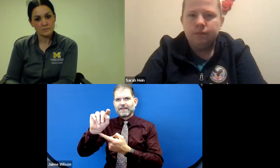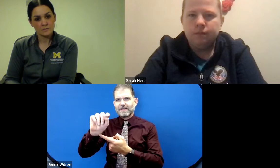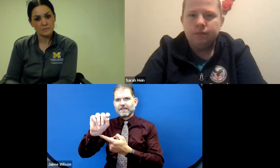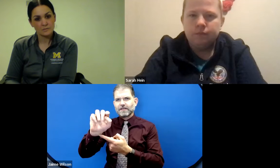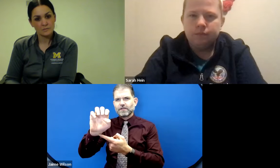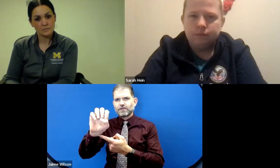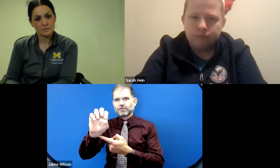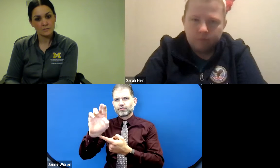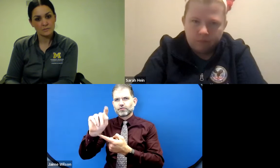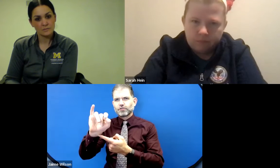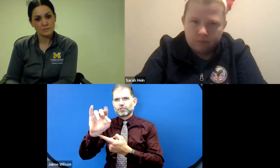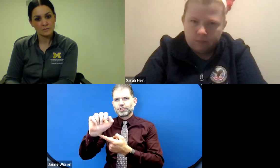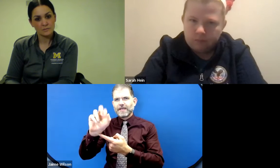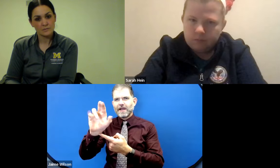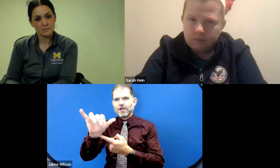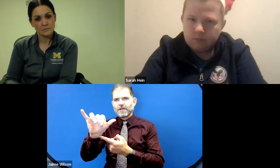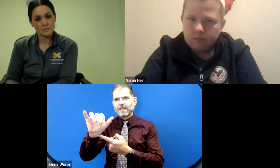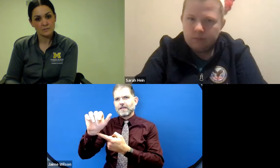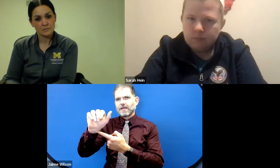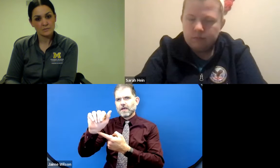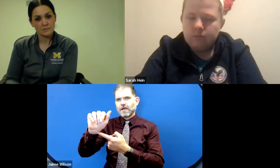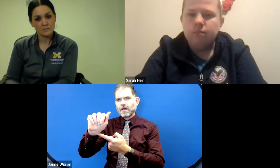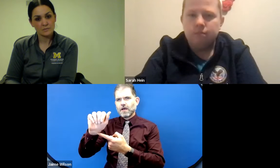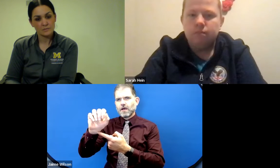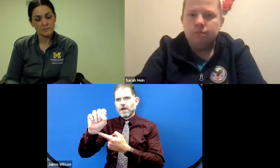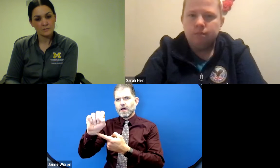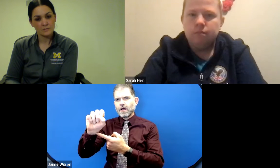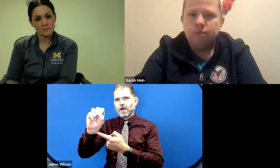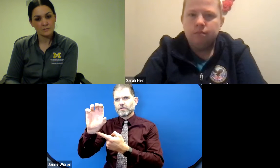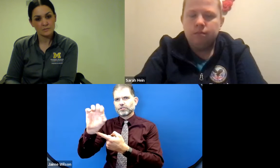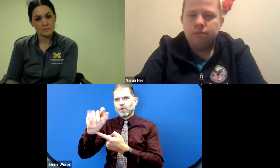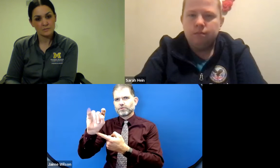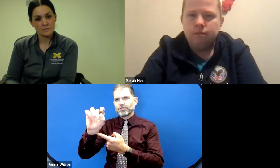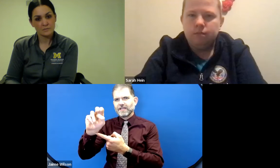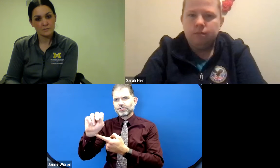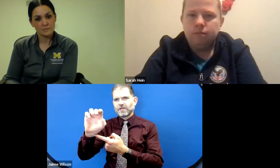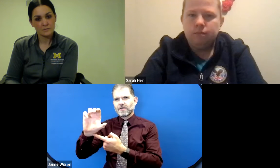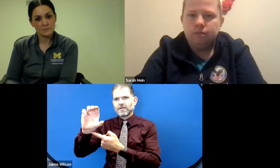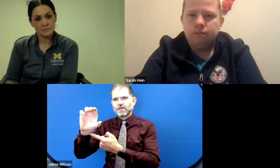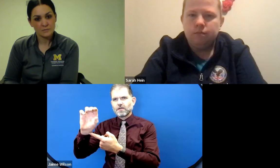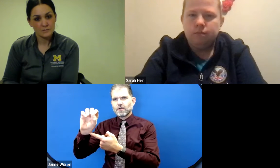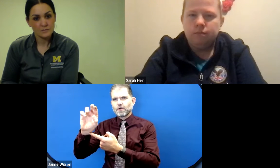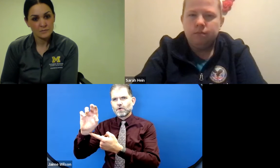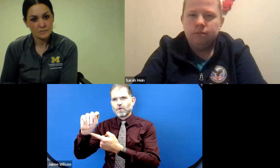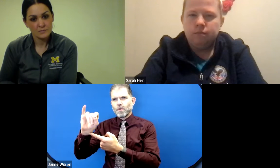ASL Interpreter: So there's one area ASL Interpreter: called the Tertiary ASL Interpreter: Association